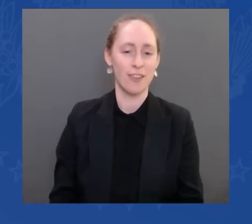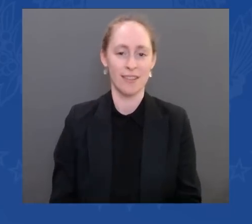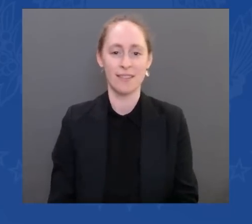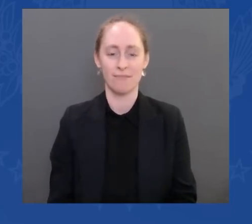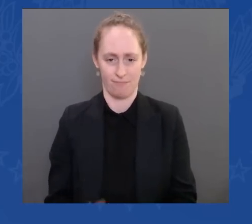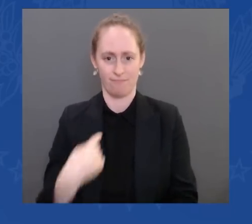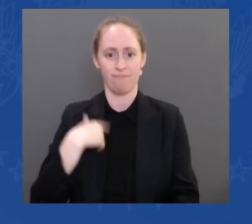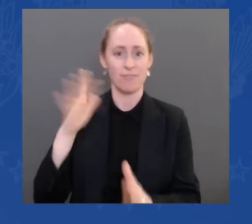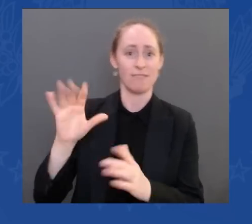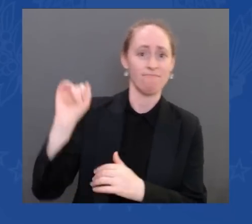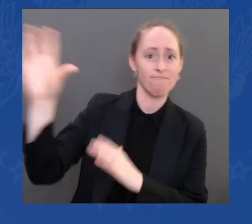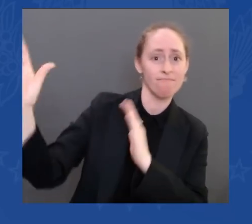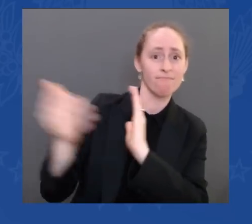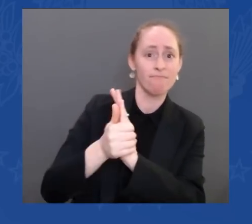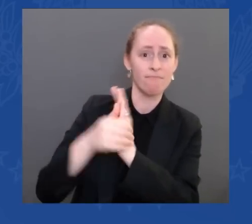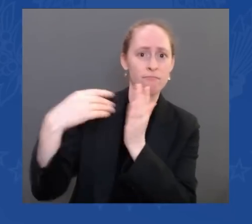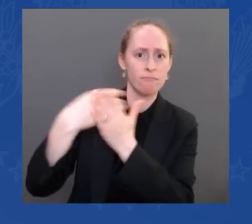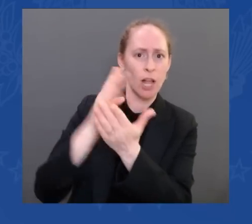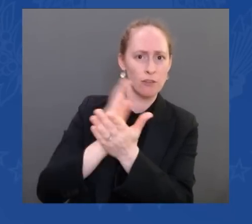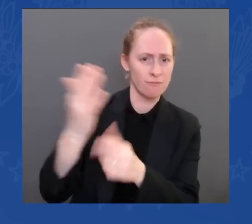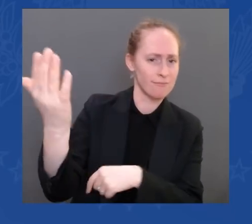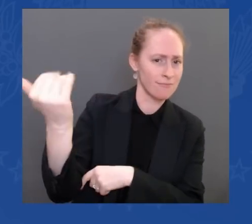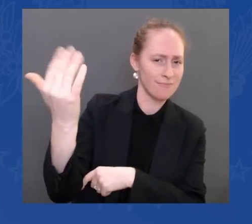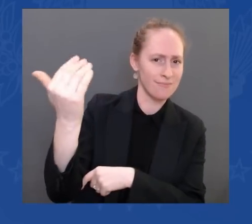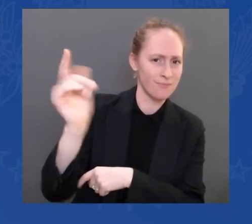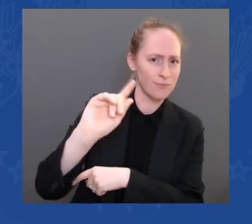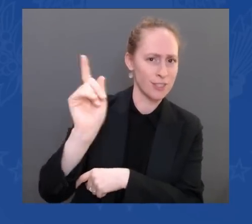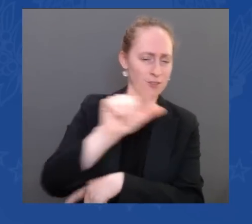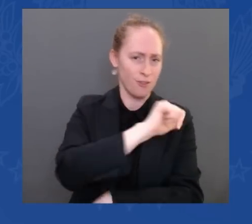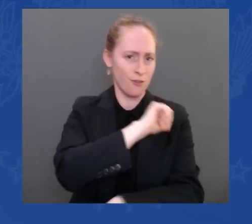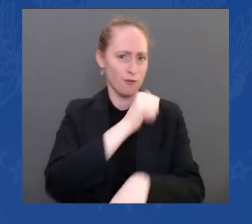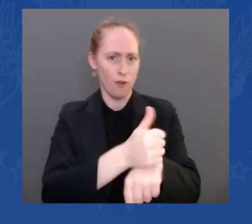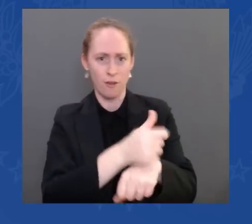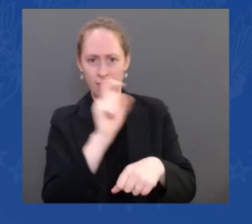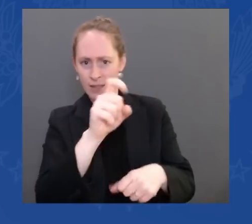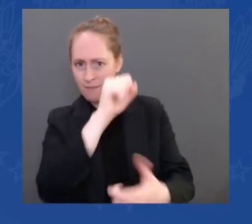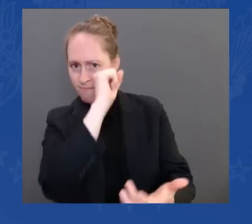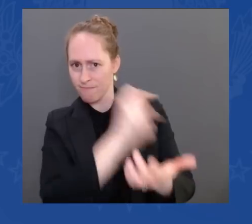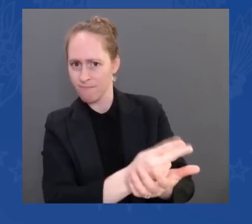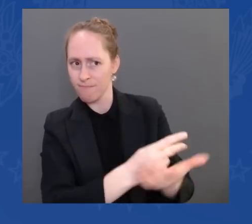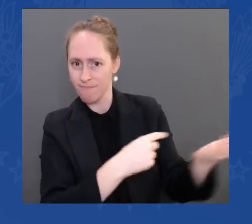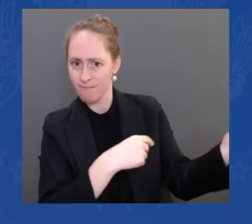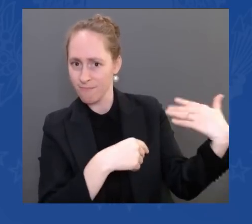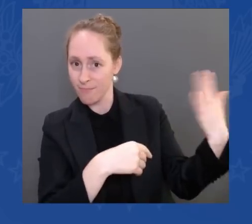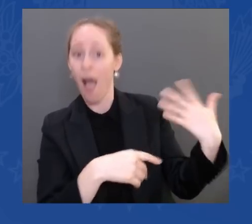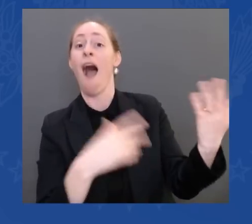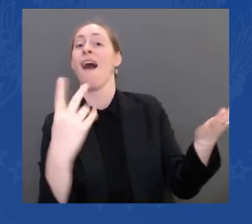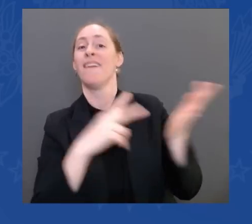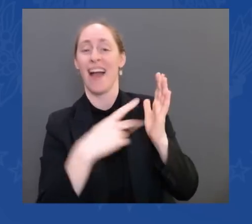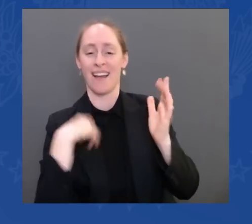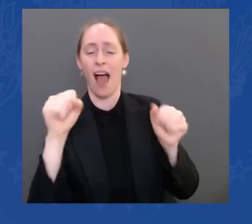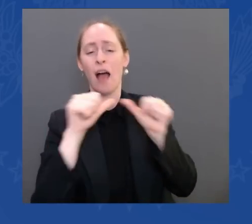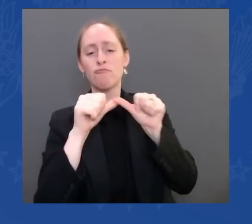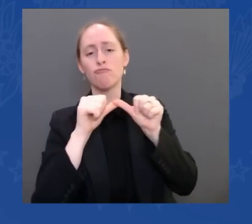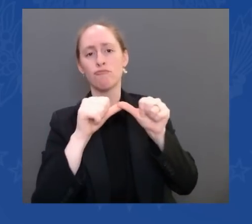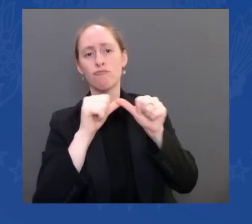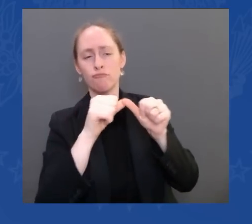directly to the frontlines of freedom in Ukraine and to continue to provide economic and humanitarian assistance to help the Ukrainian people.